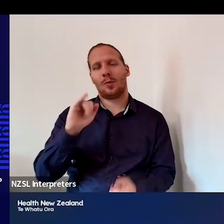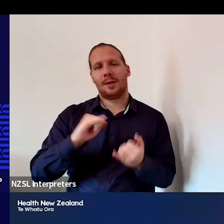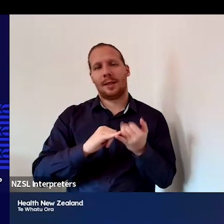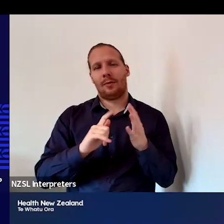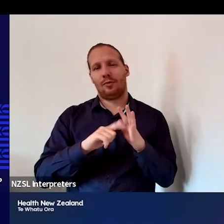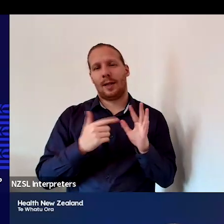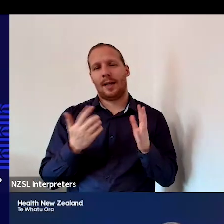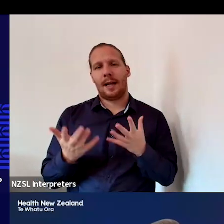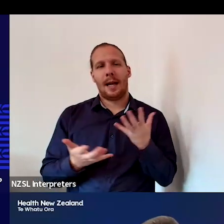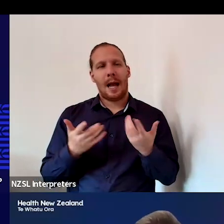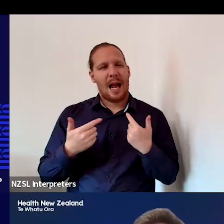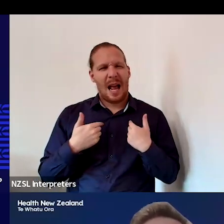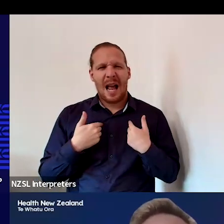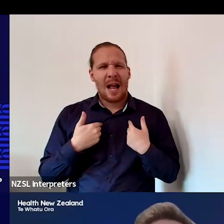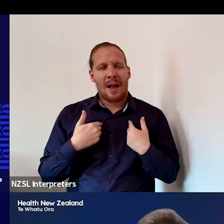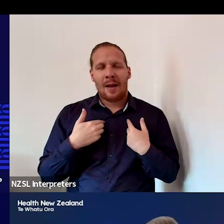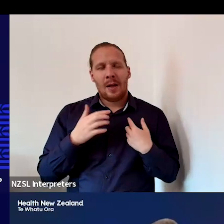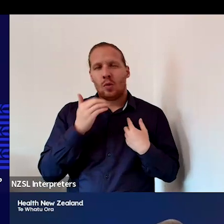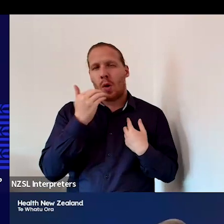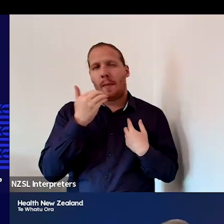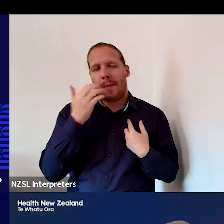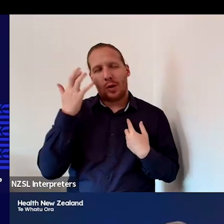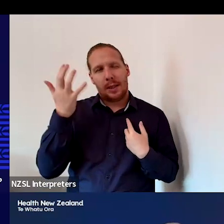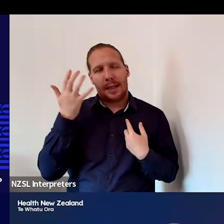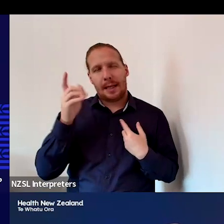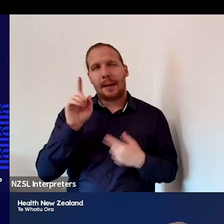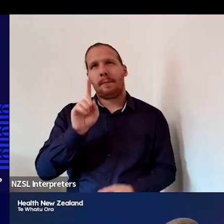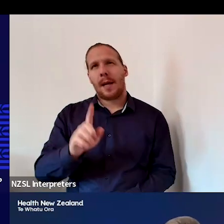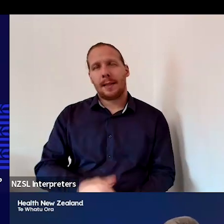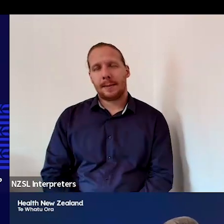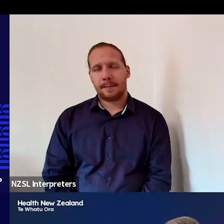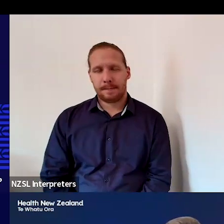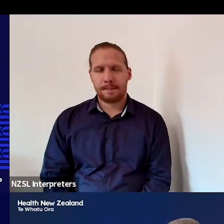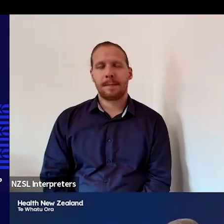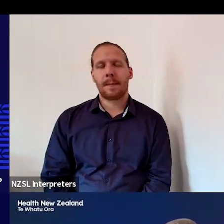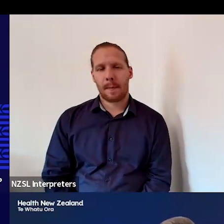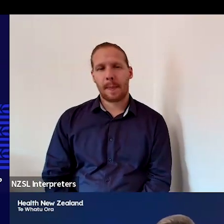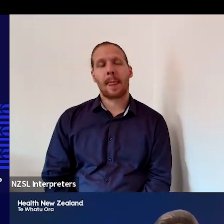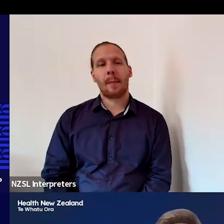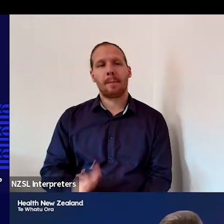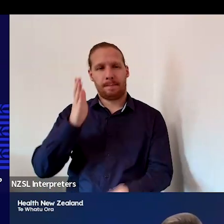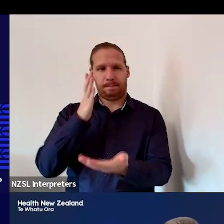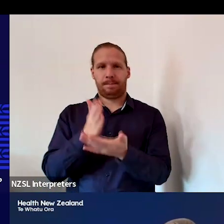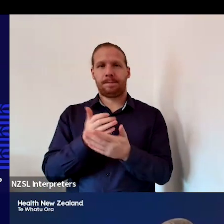I haven't had a chance to really think about this, but, I yeah, absolutely. We're very much interested in,